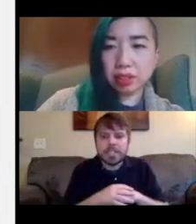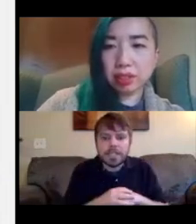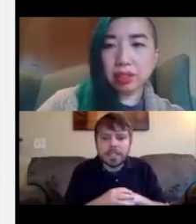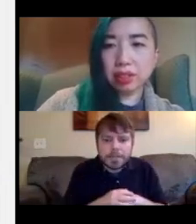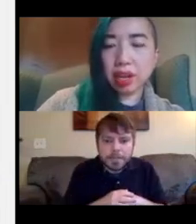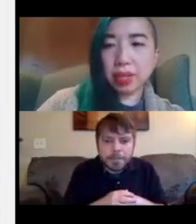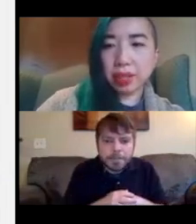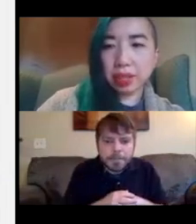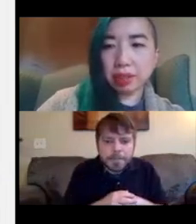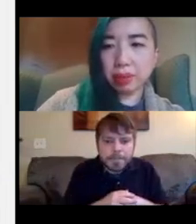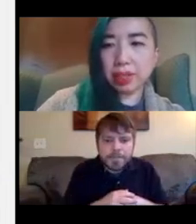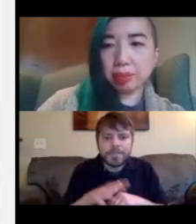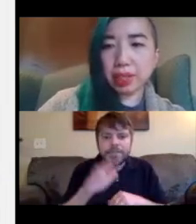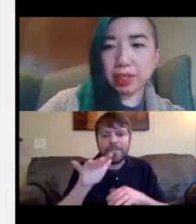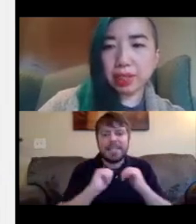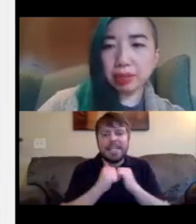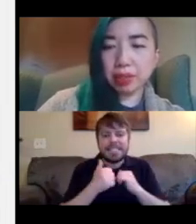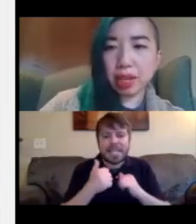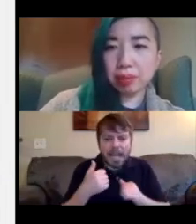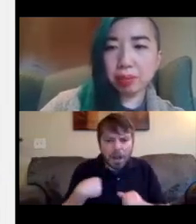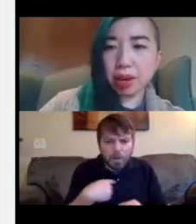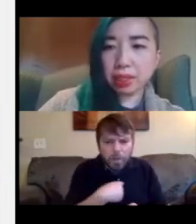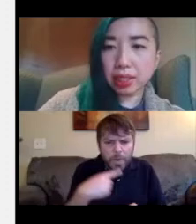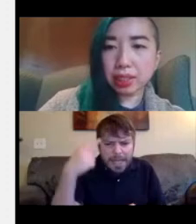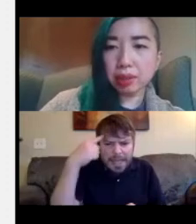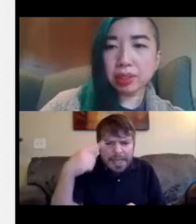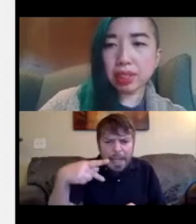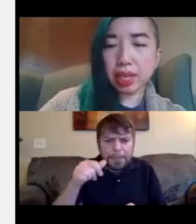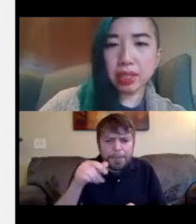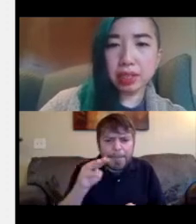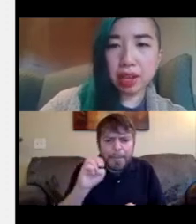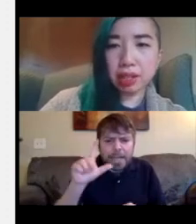Mhm. "It's how we think: white spaces for time to process what was said/thought."